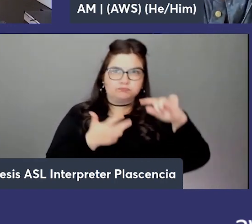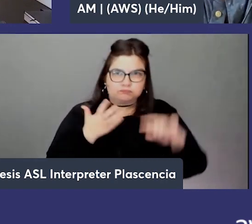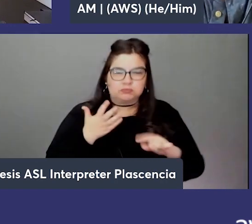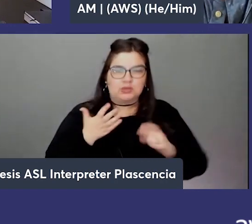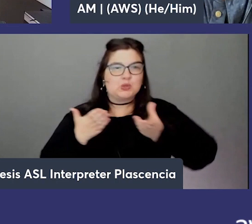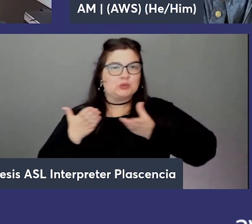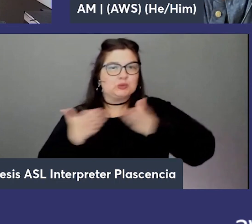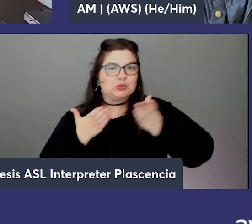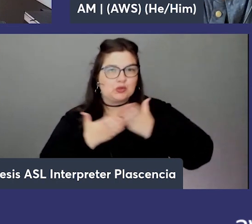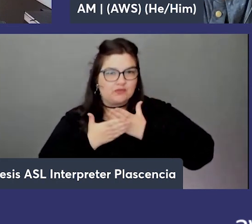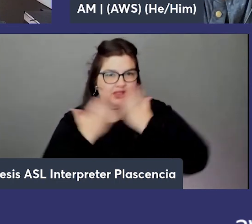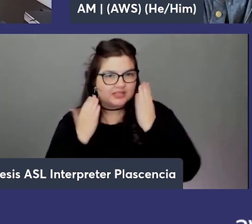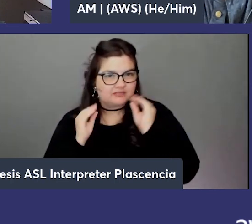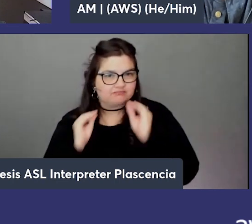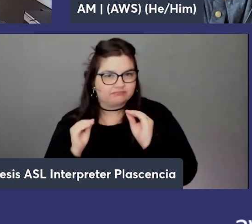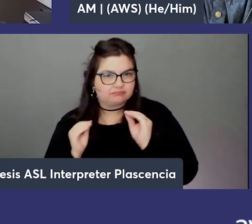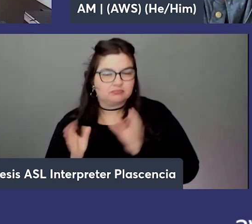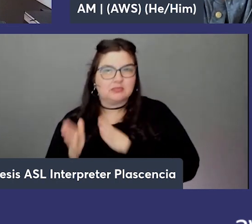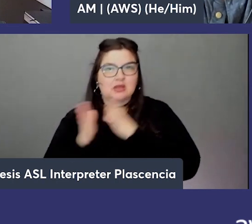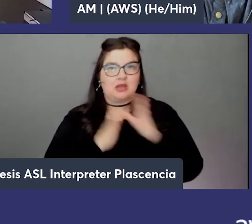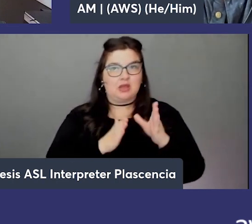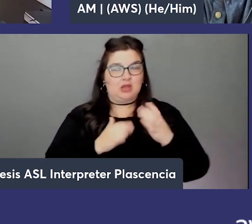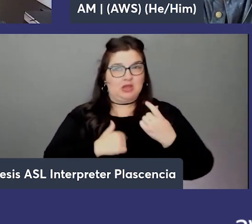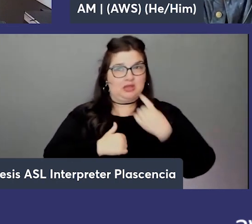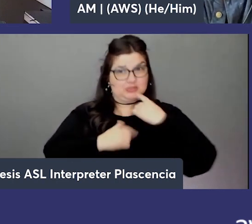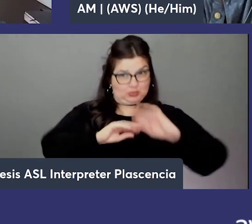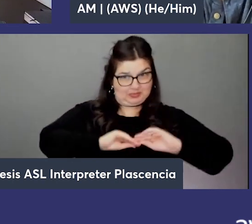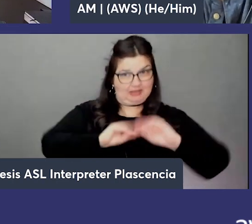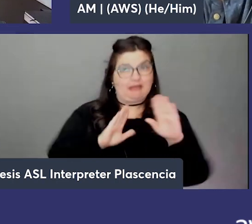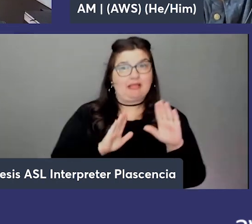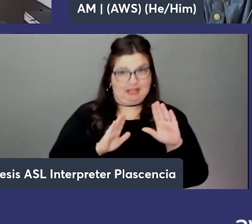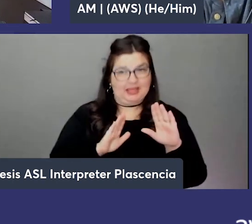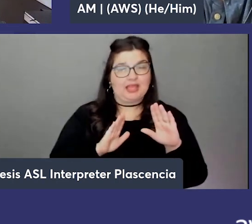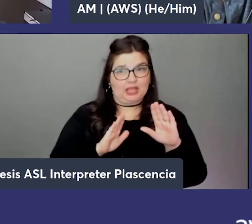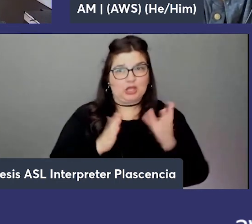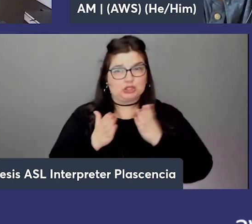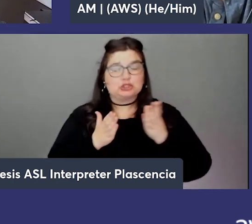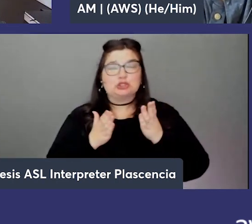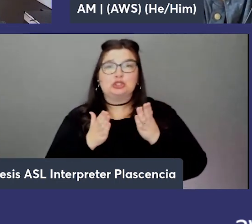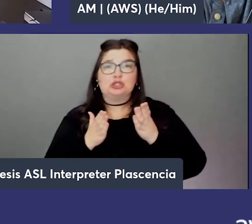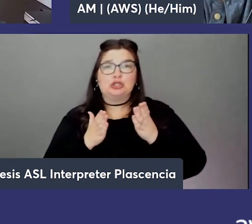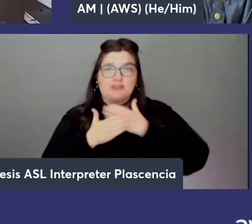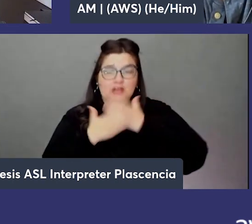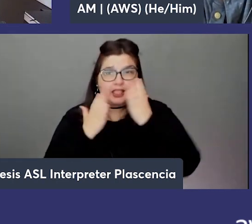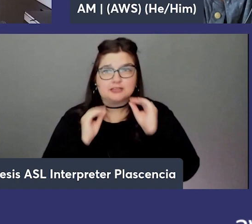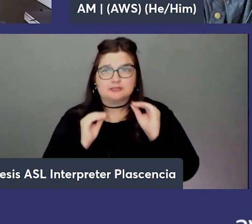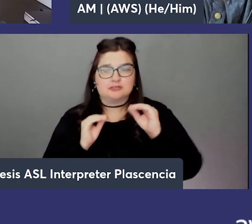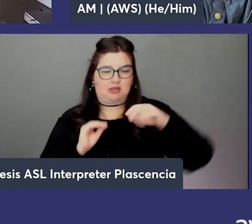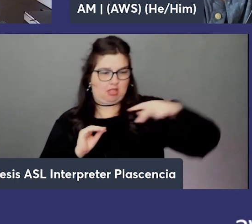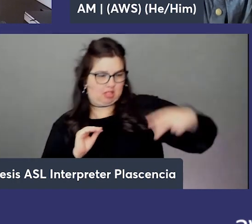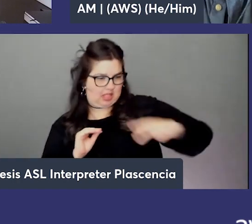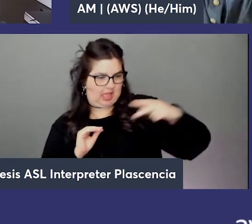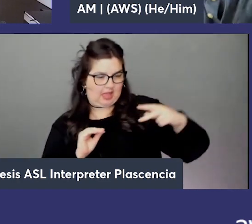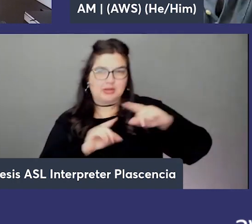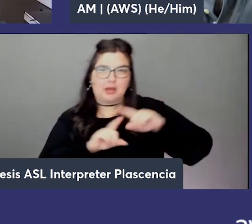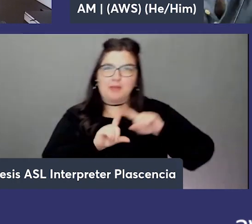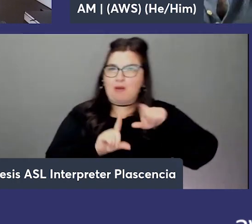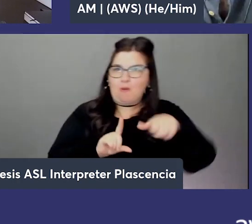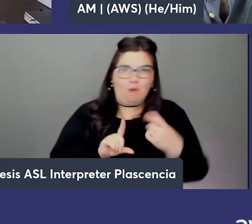and just to be clear, when I say serverless, yeah, it's Lambda and functional service, but it's everything as a service.